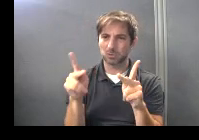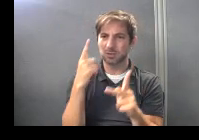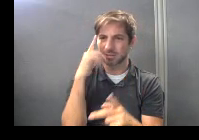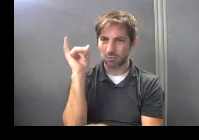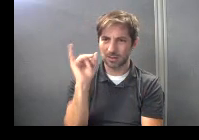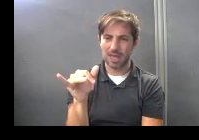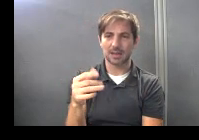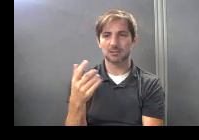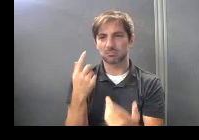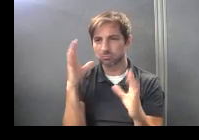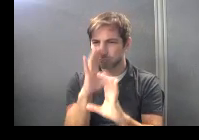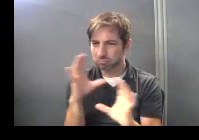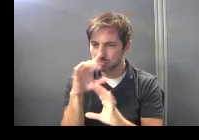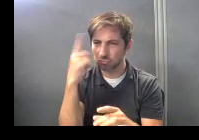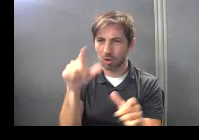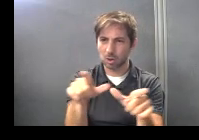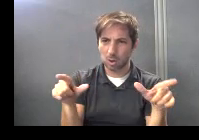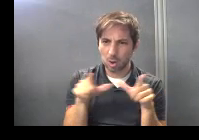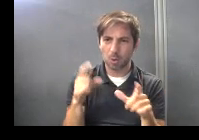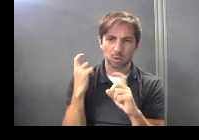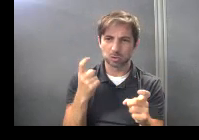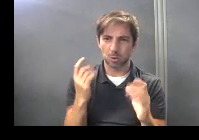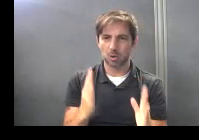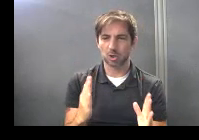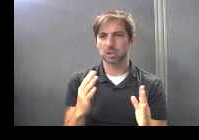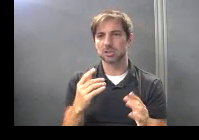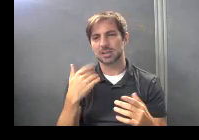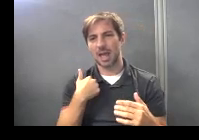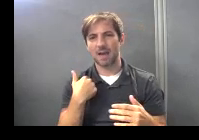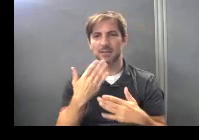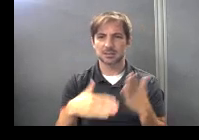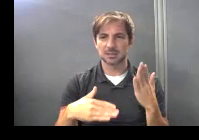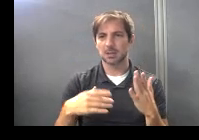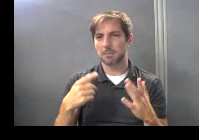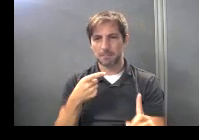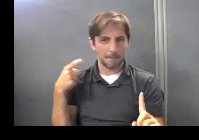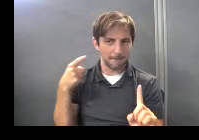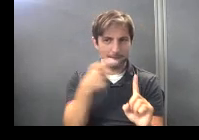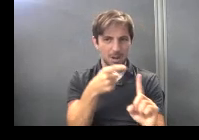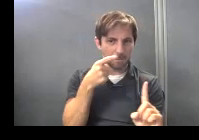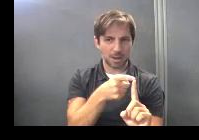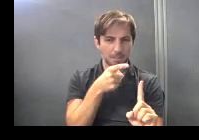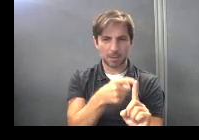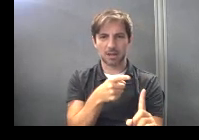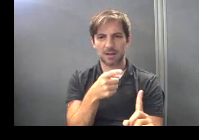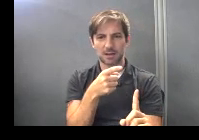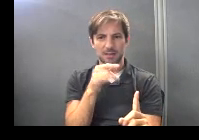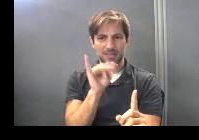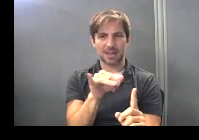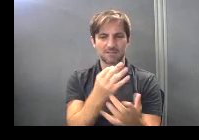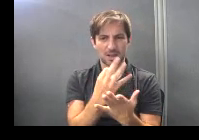JUST LOOK FOR LOCAL DONORS AND HAVE SOME TARGETED FUNDING CAMPAIGNS FOR THAT.